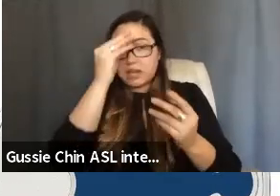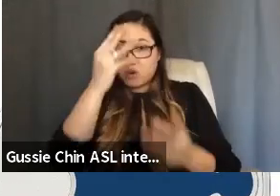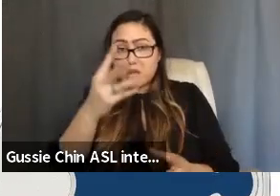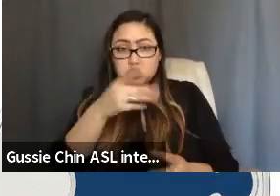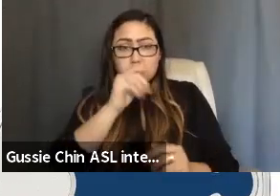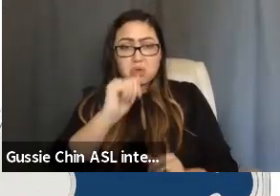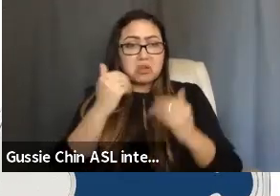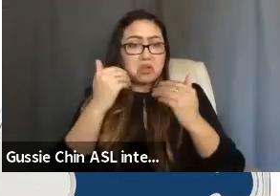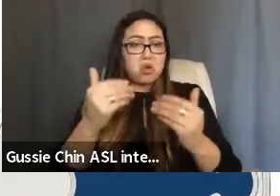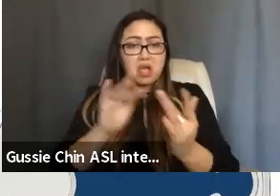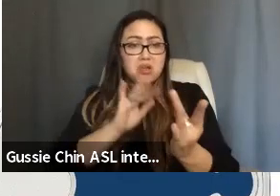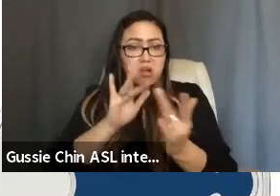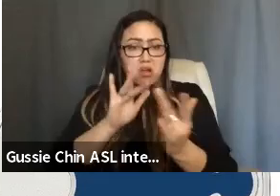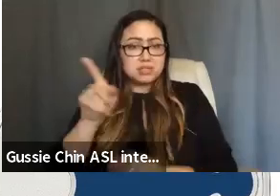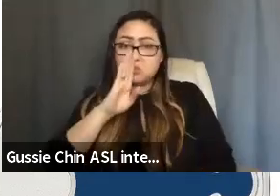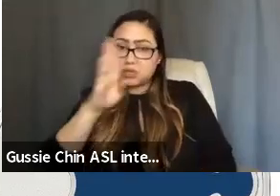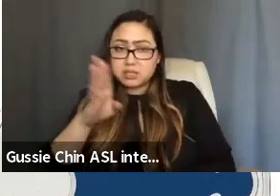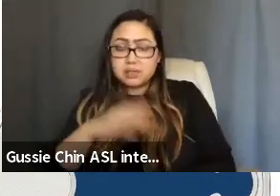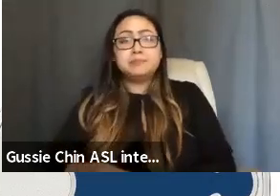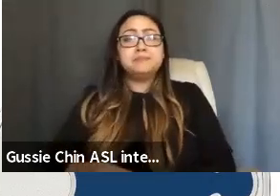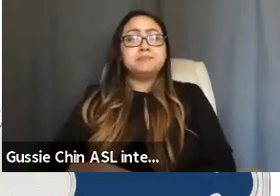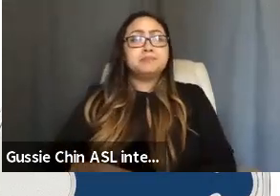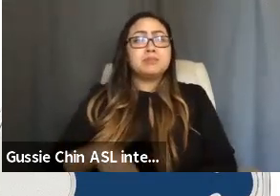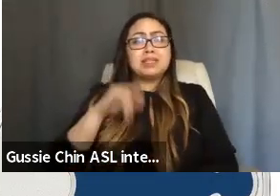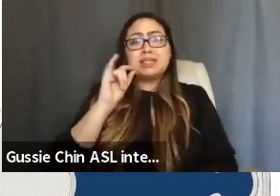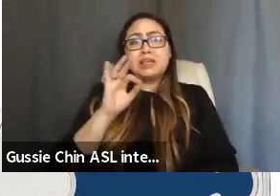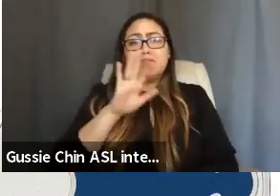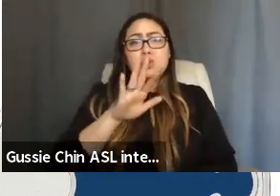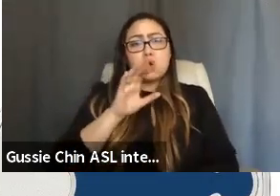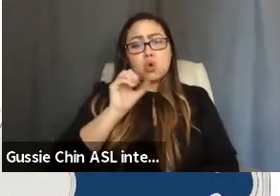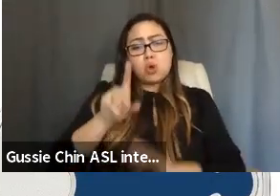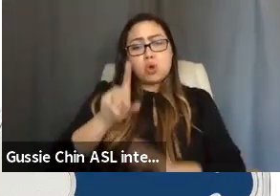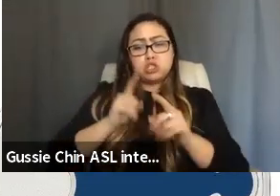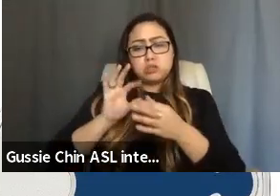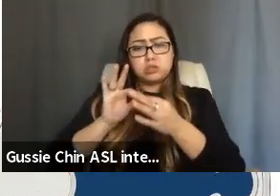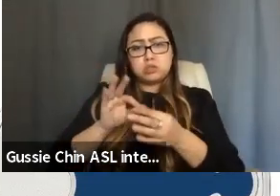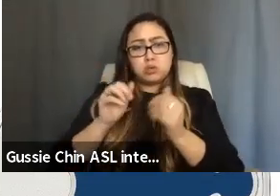if you want to contact them. If your question is one that is an Americans with Disabilities